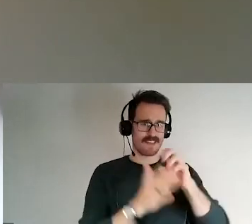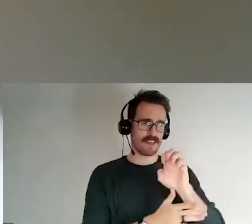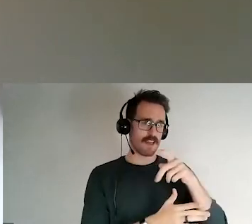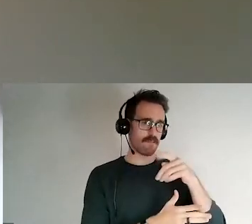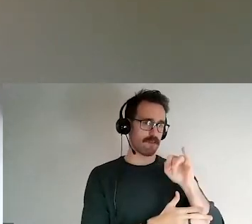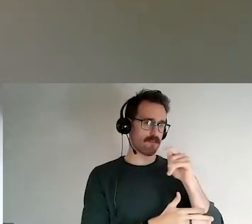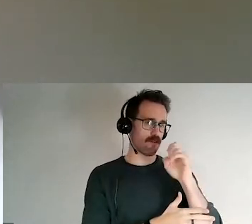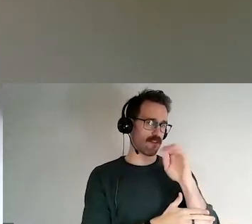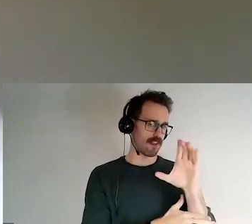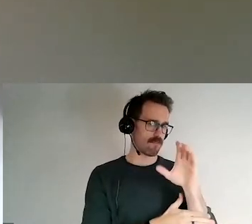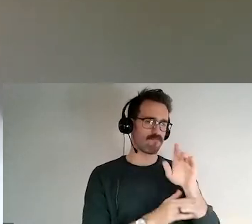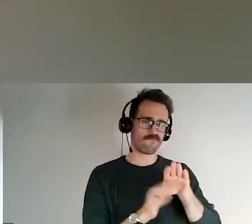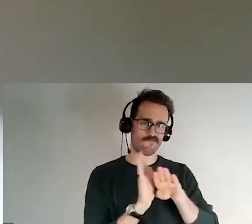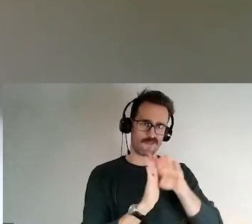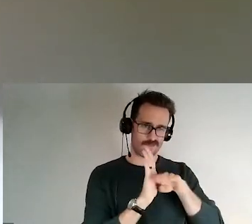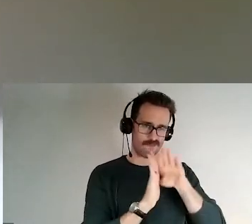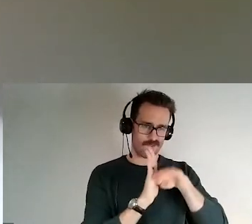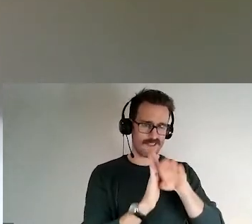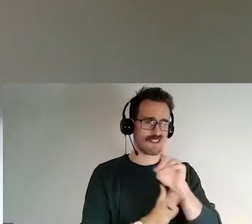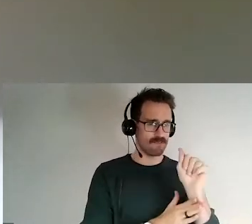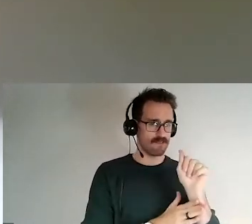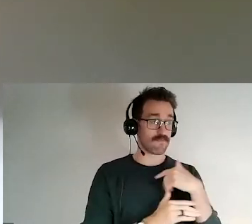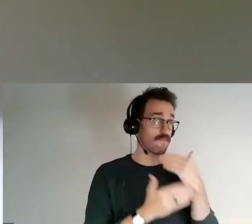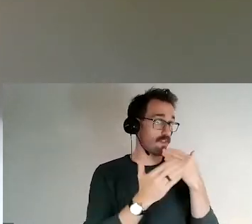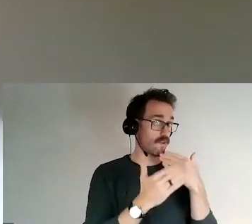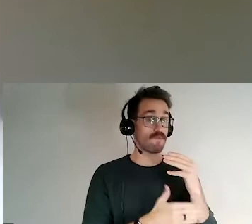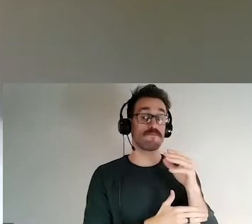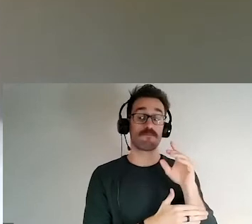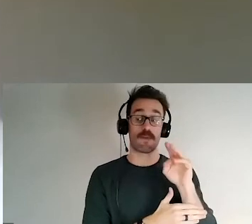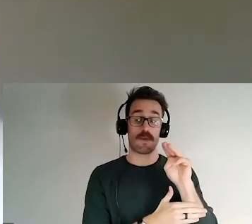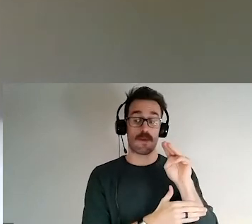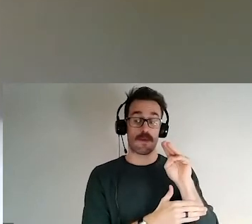My thanks to Monique Gignac, one of our speakers, for providing some background on this.